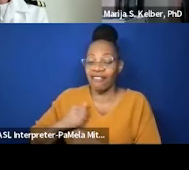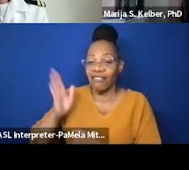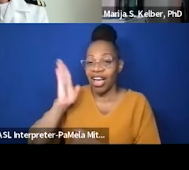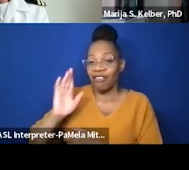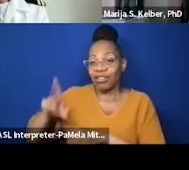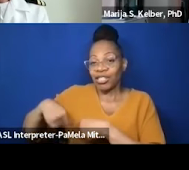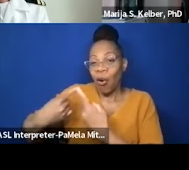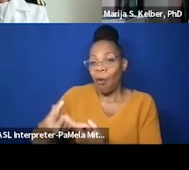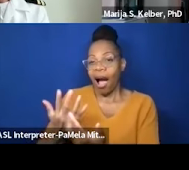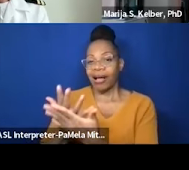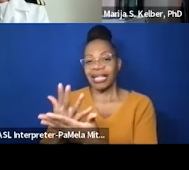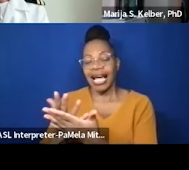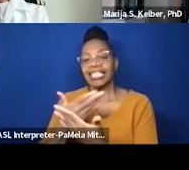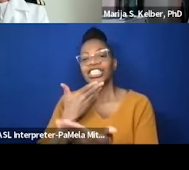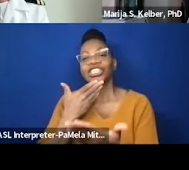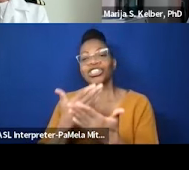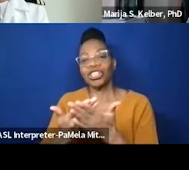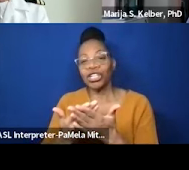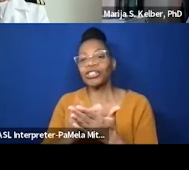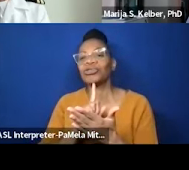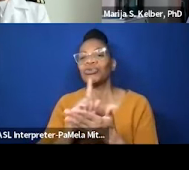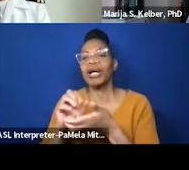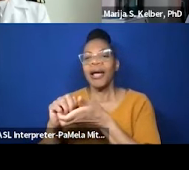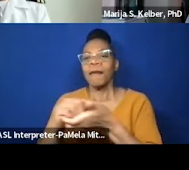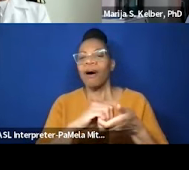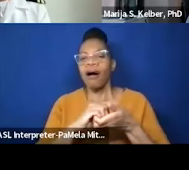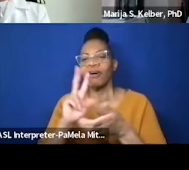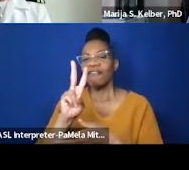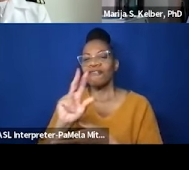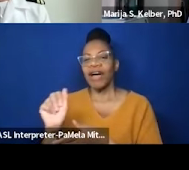why you need to partner with Veteran Justice Outreach because you need somebody who can support that veteran